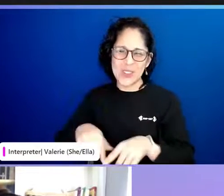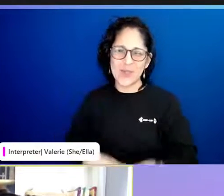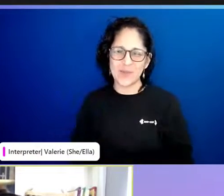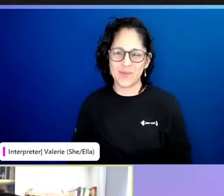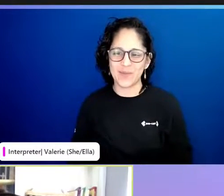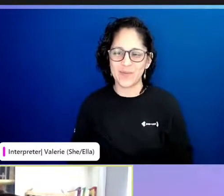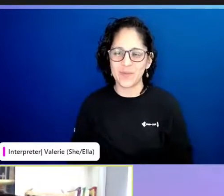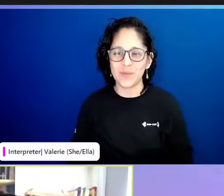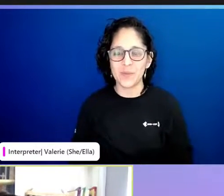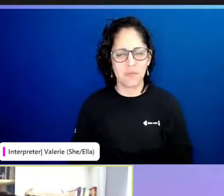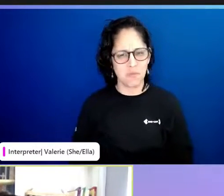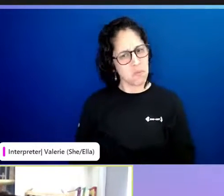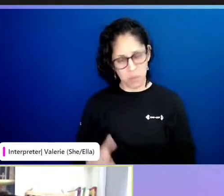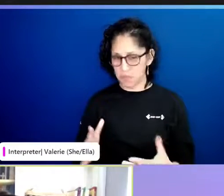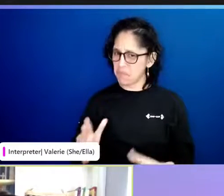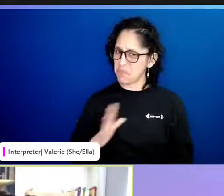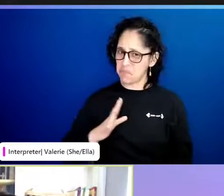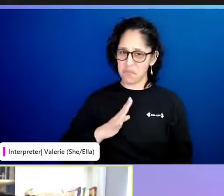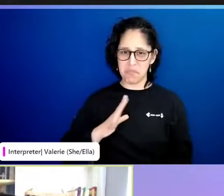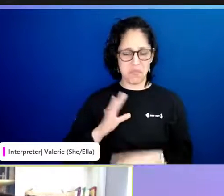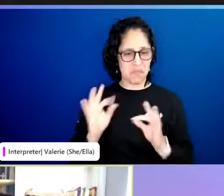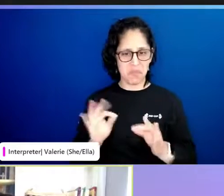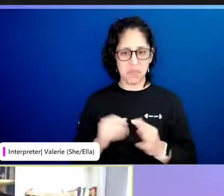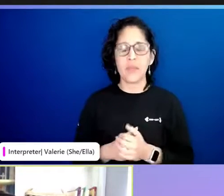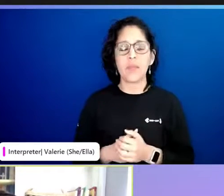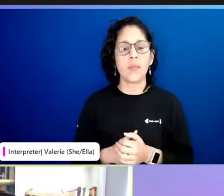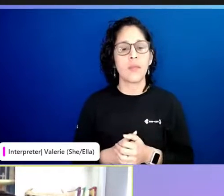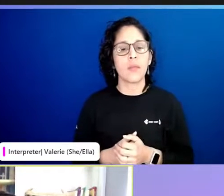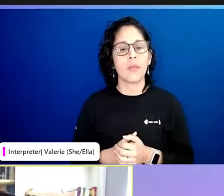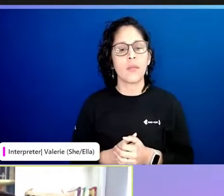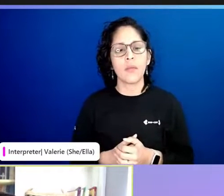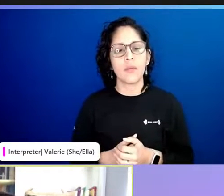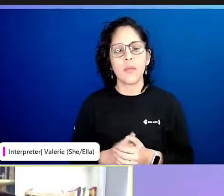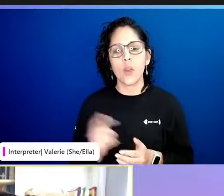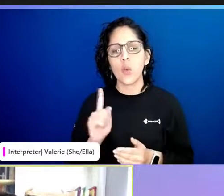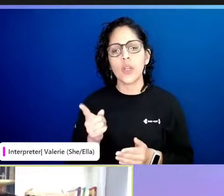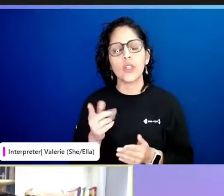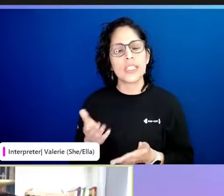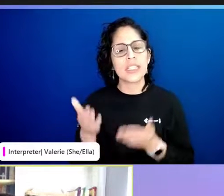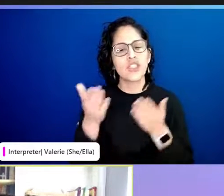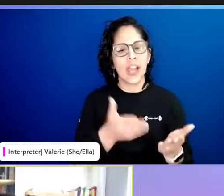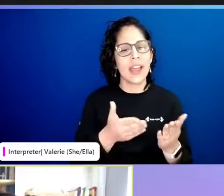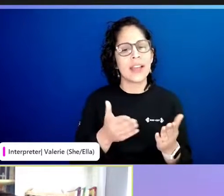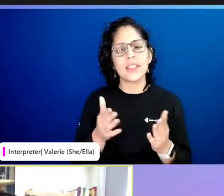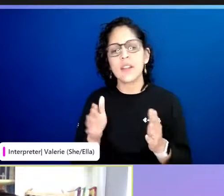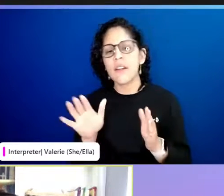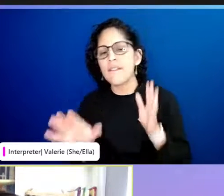fair enough all right where would you suggest sourcing candidates for co-creation or research